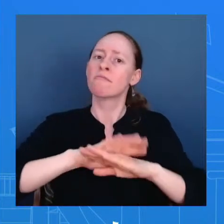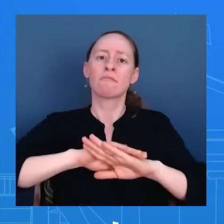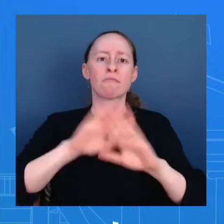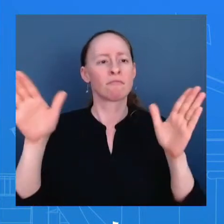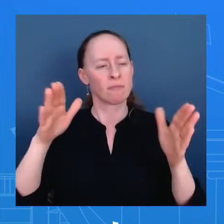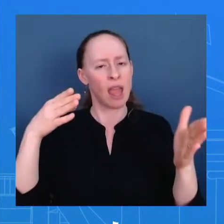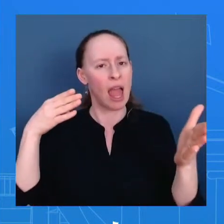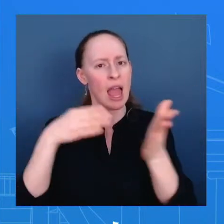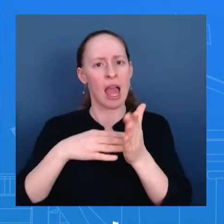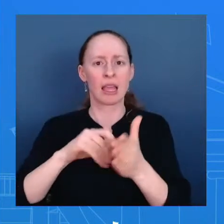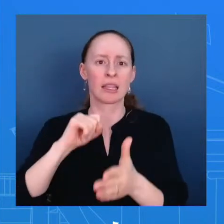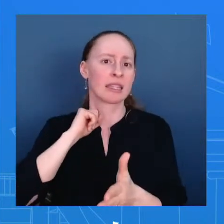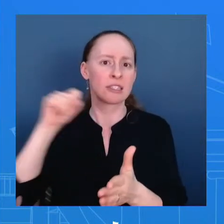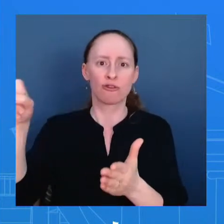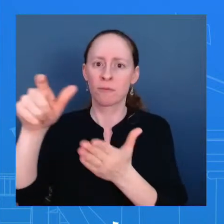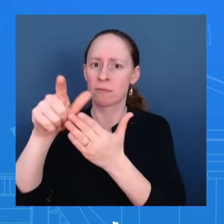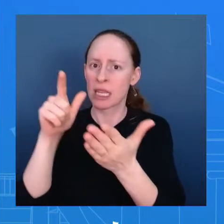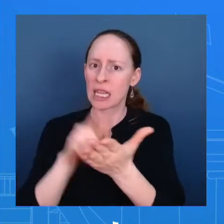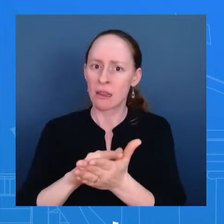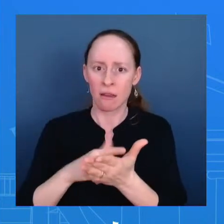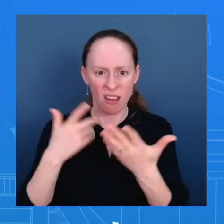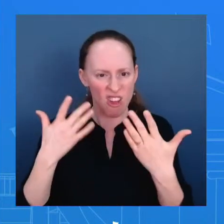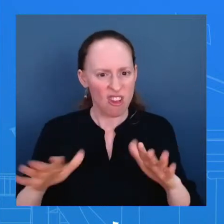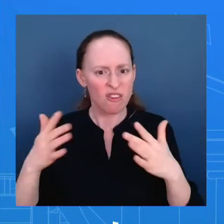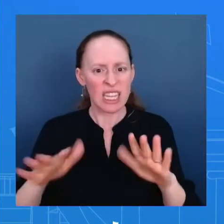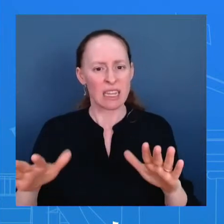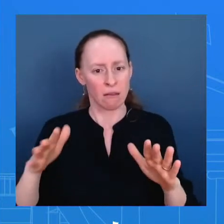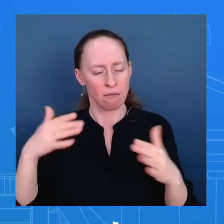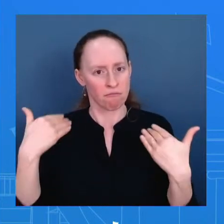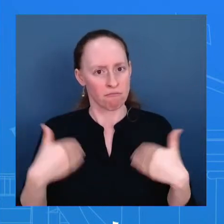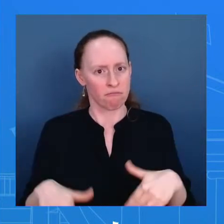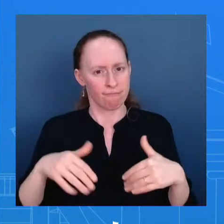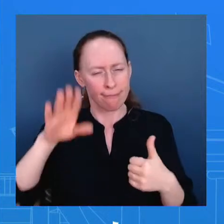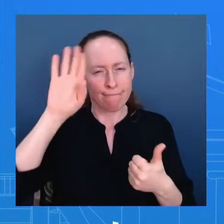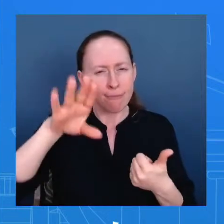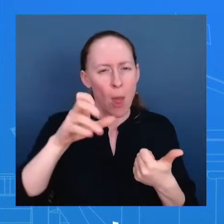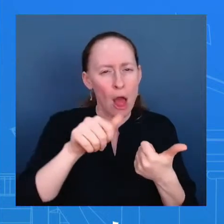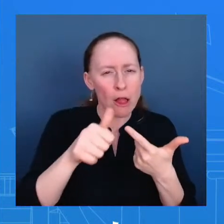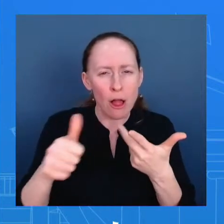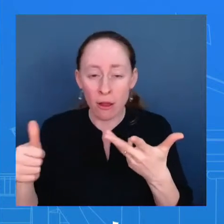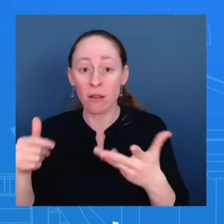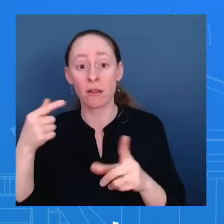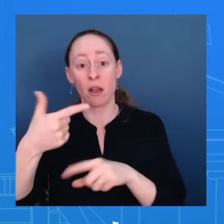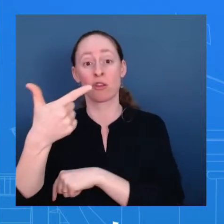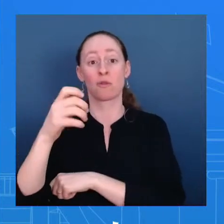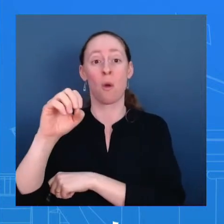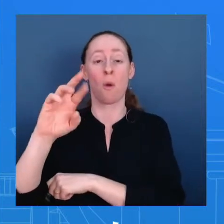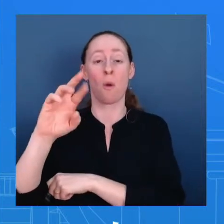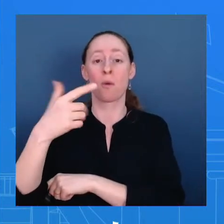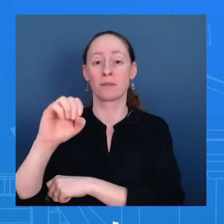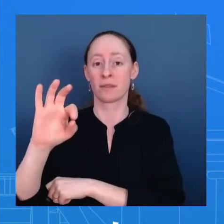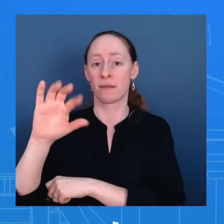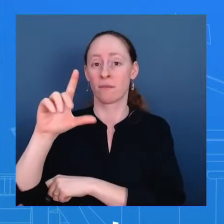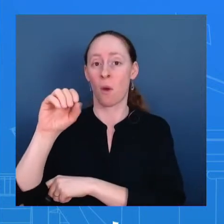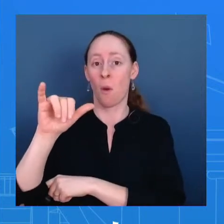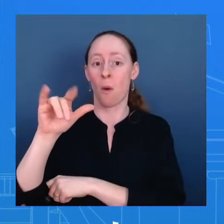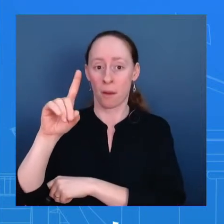Hopefully, the passage of the George Floyd Justice in Policing Act someday. Each of the elements of the -- in those bills are part of the President's executive order